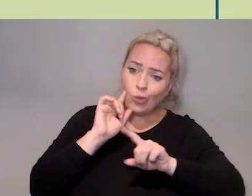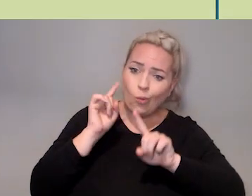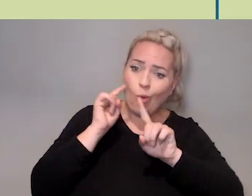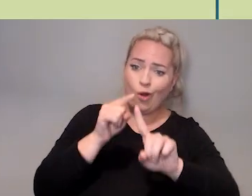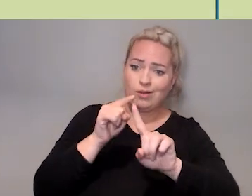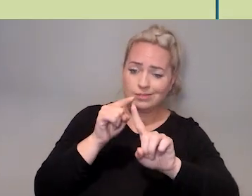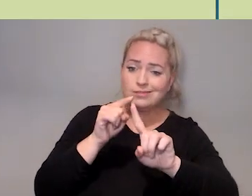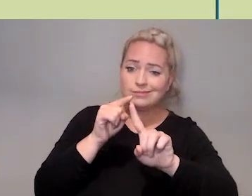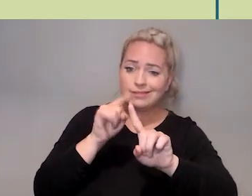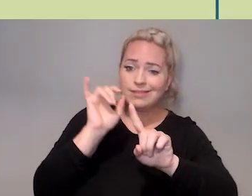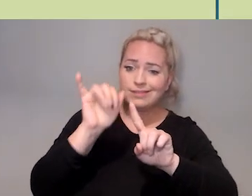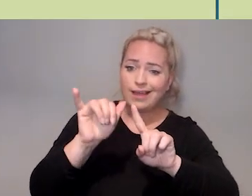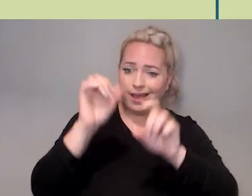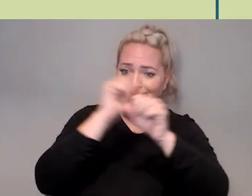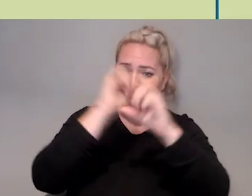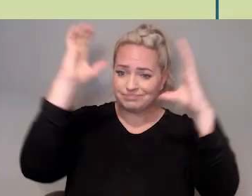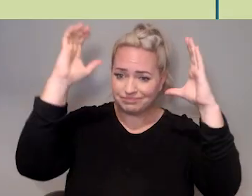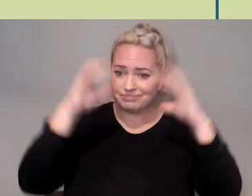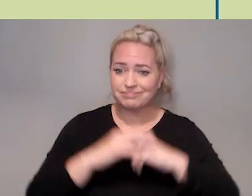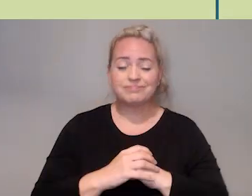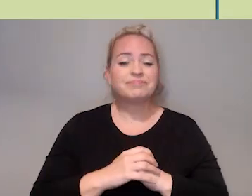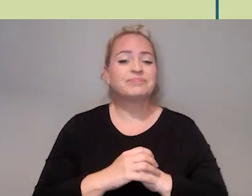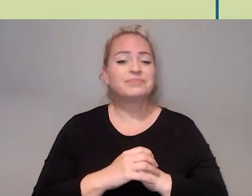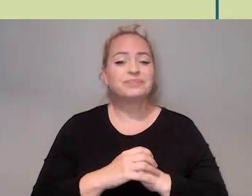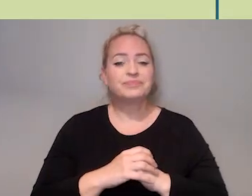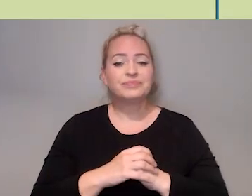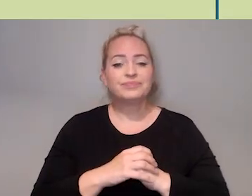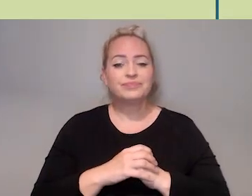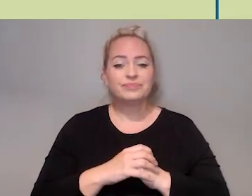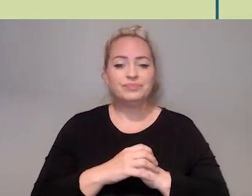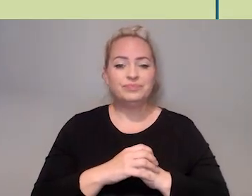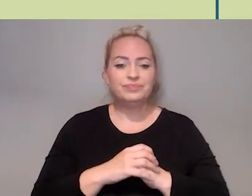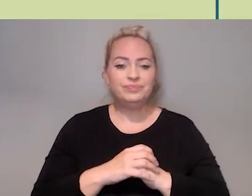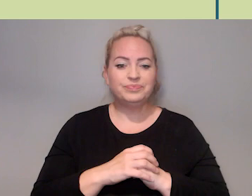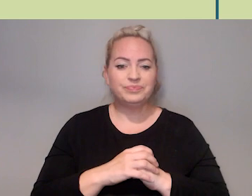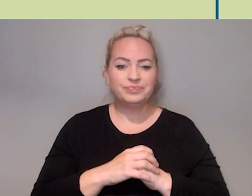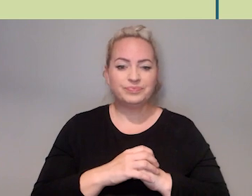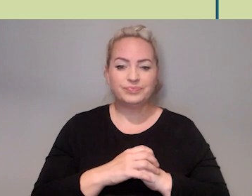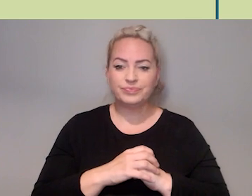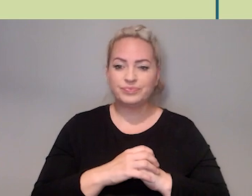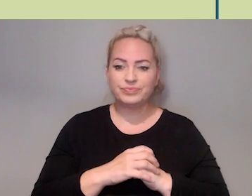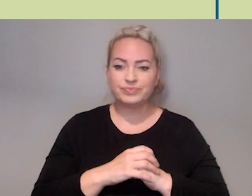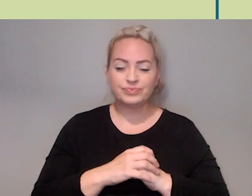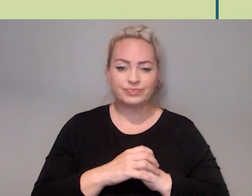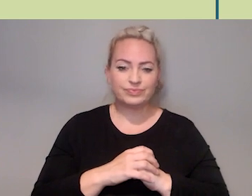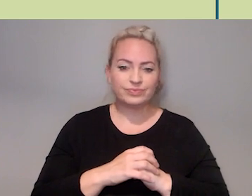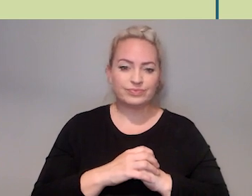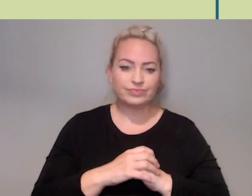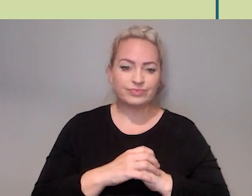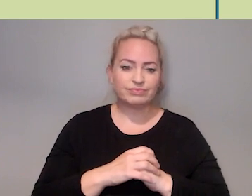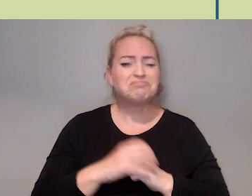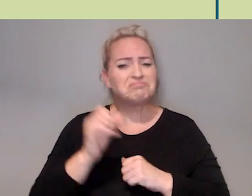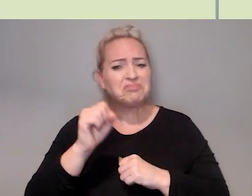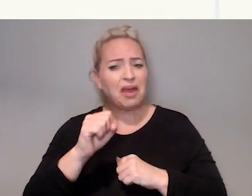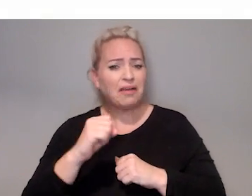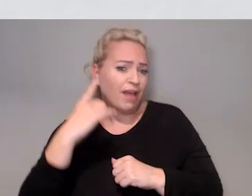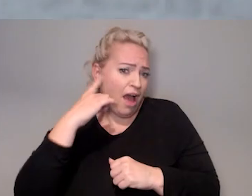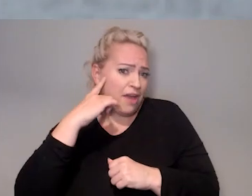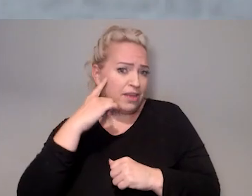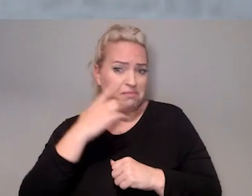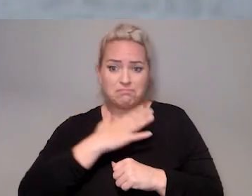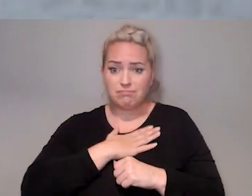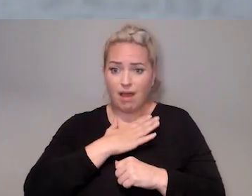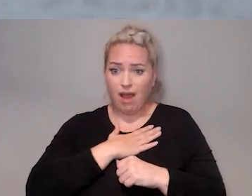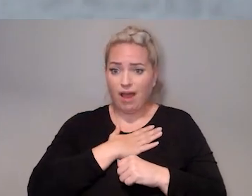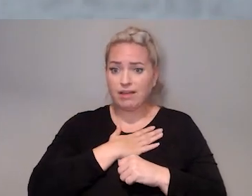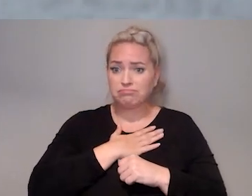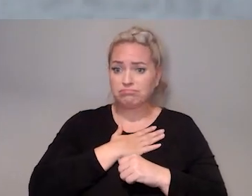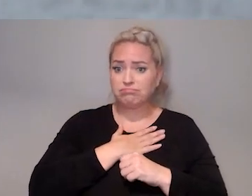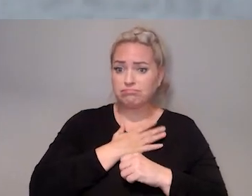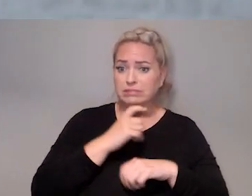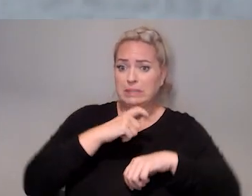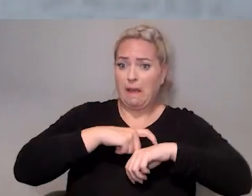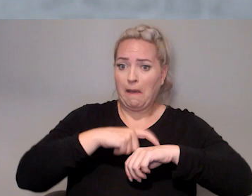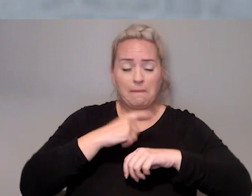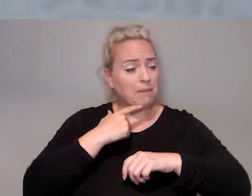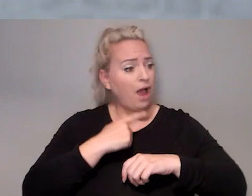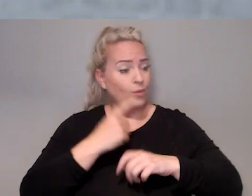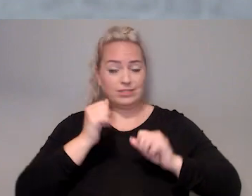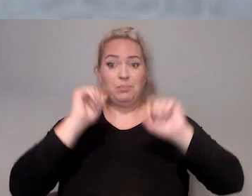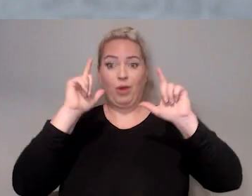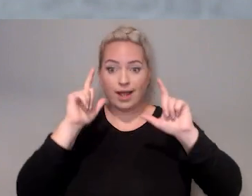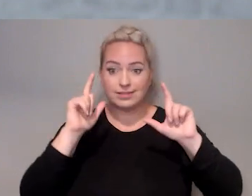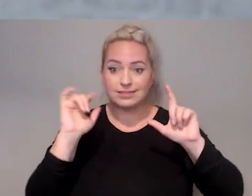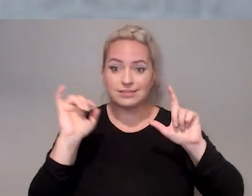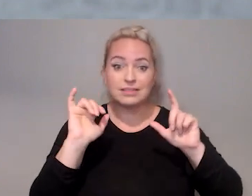that yeah I think like during my times uh there's always surprises that even though you might have